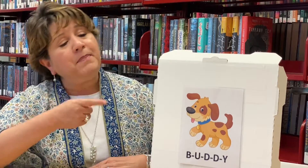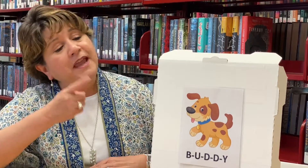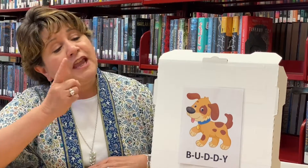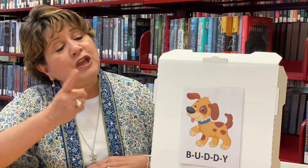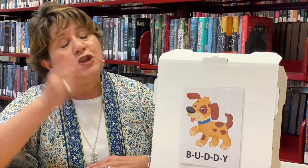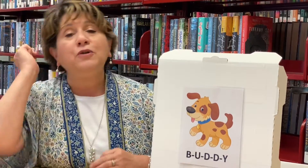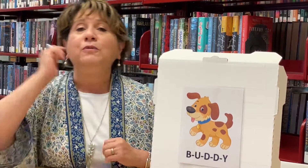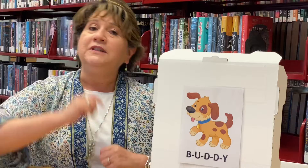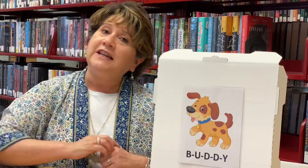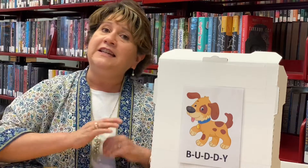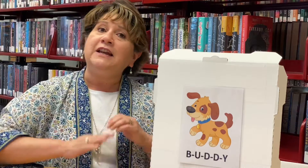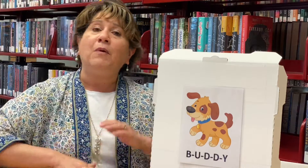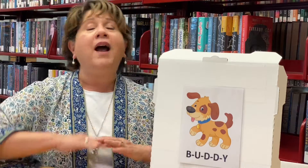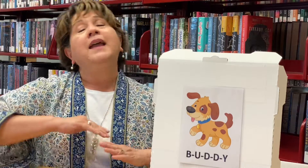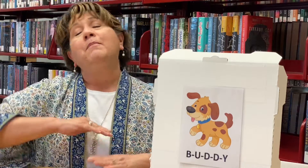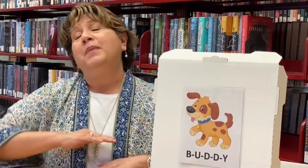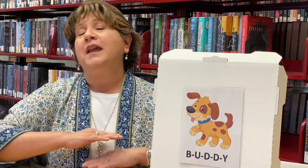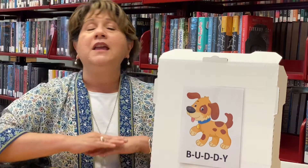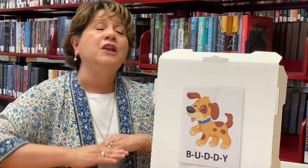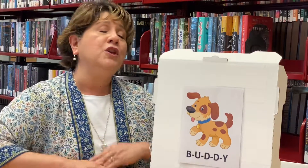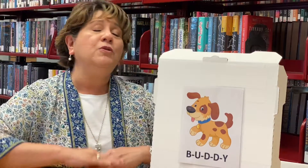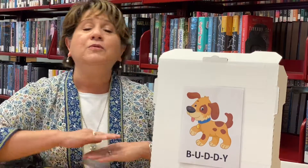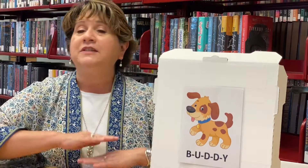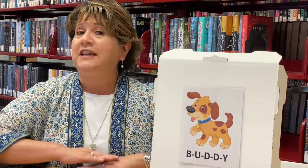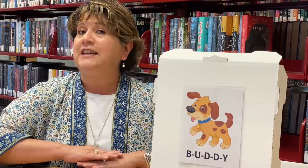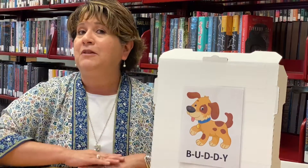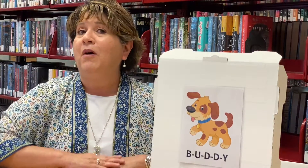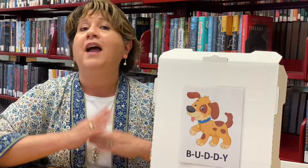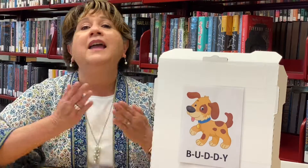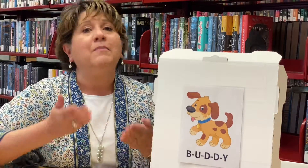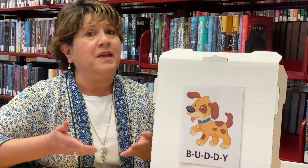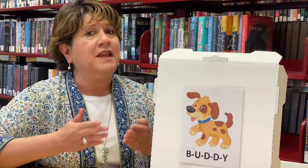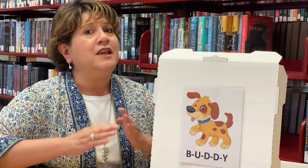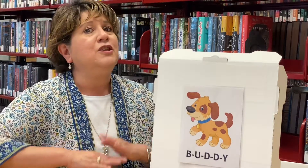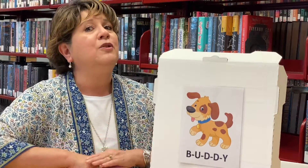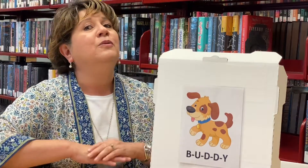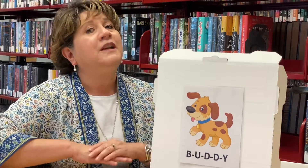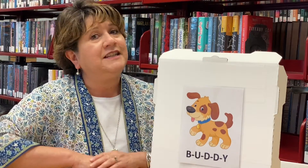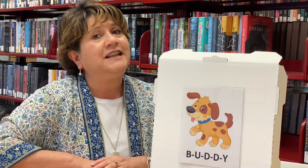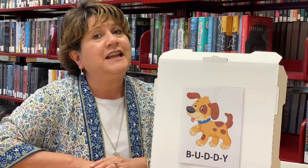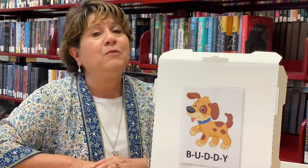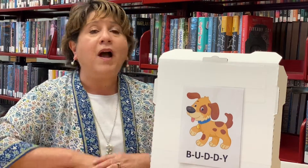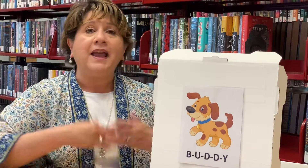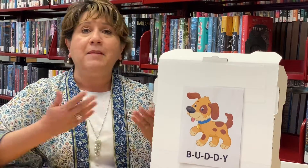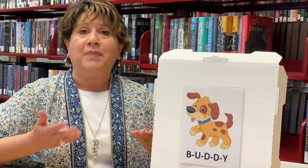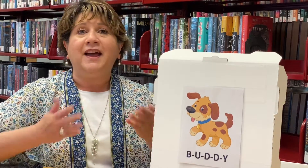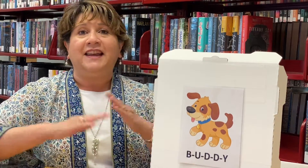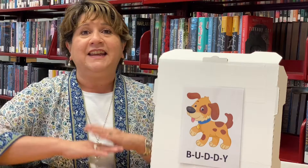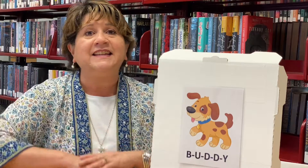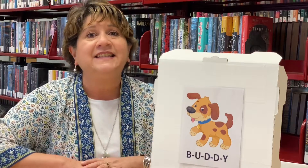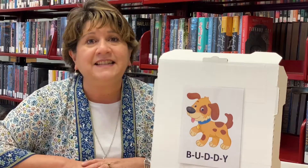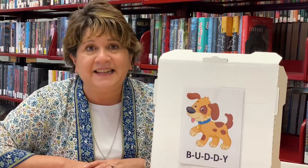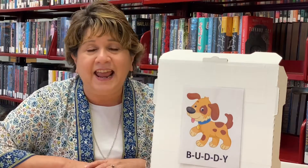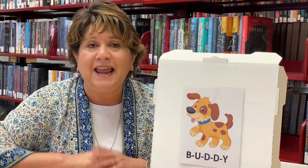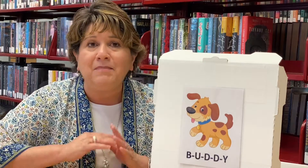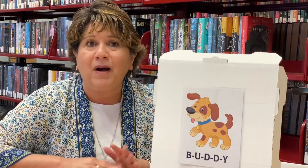B-U-D-D-Y and Buddy is his name-o